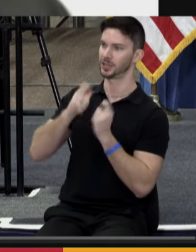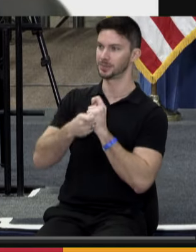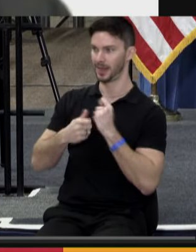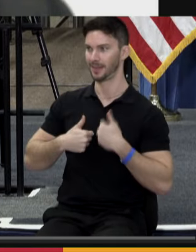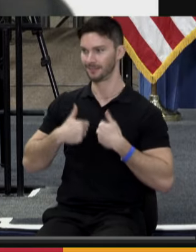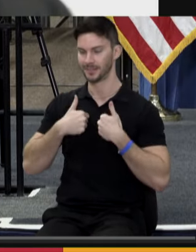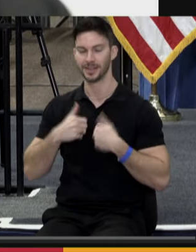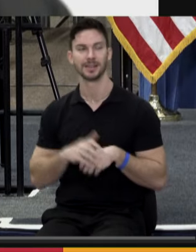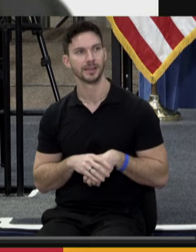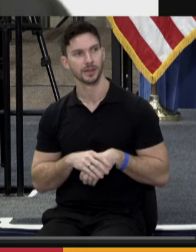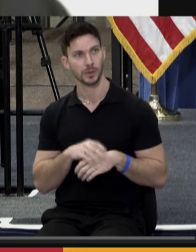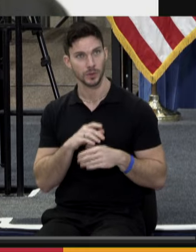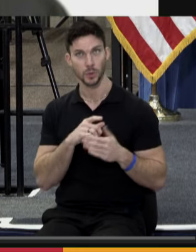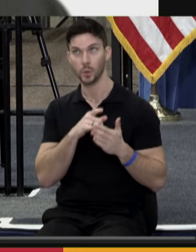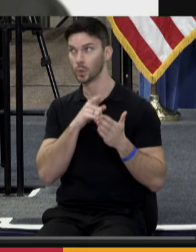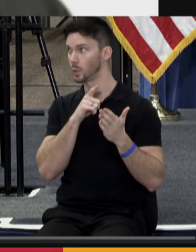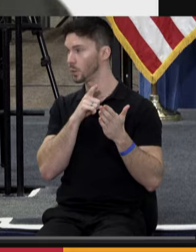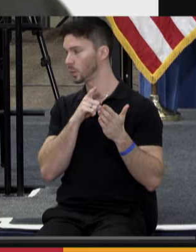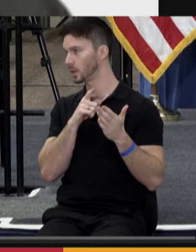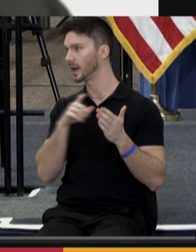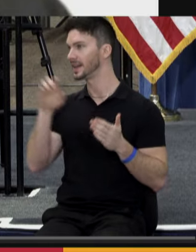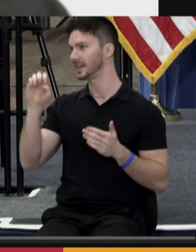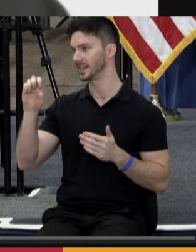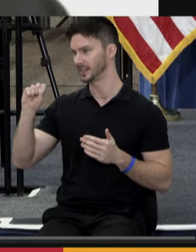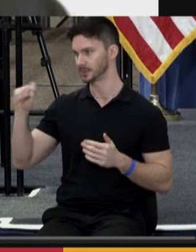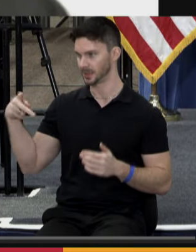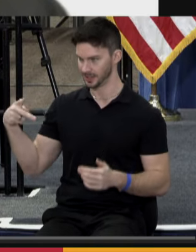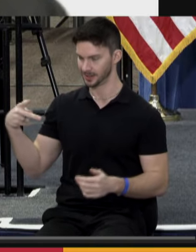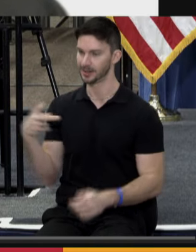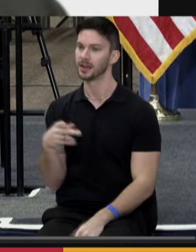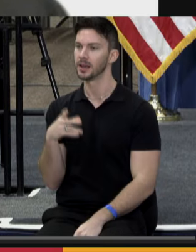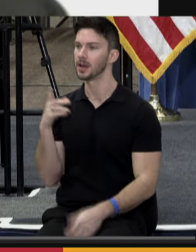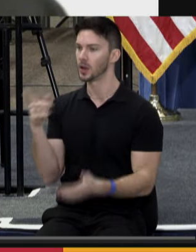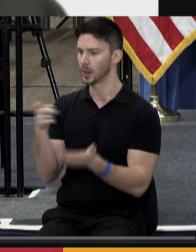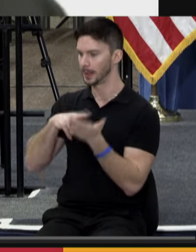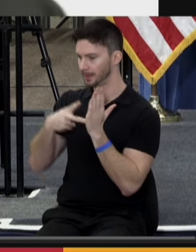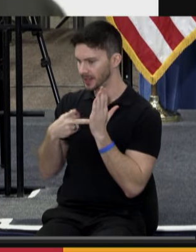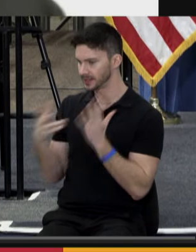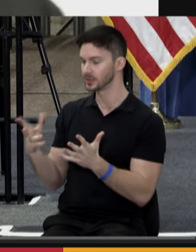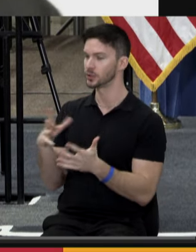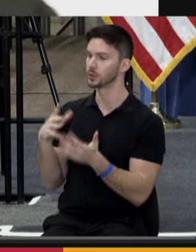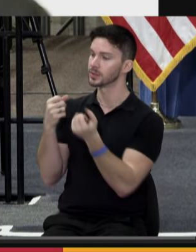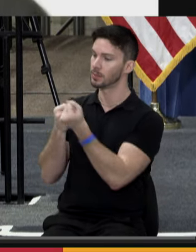What it means to be a DSP. DSP support every part of a person's physical, emotional, social,